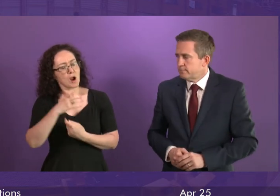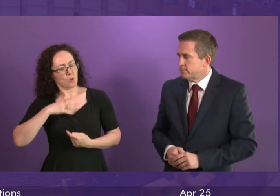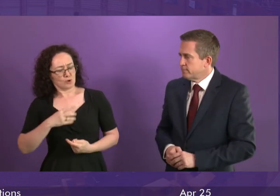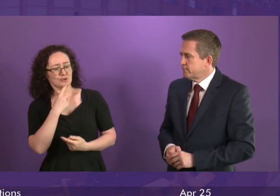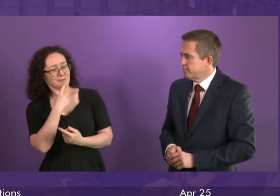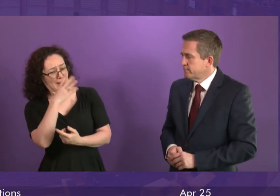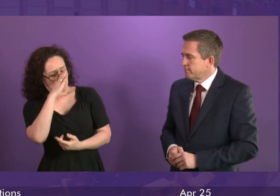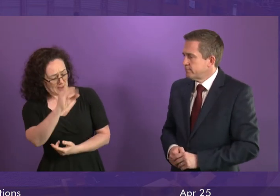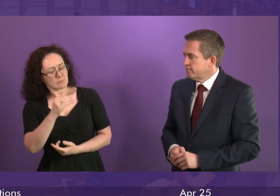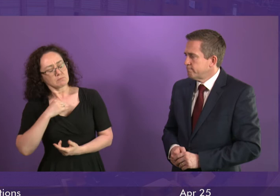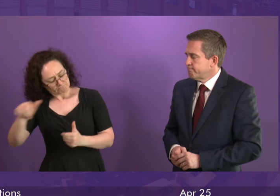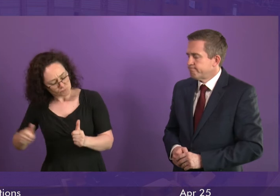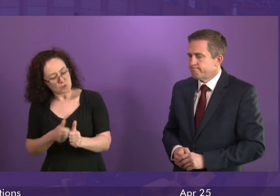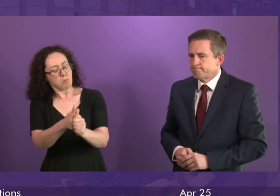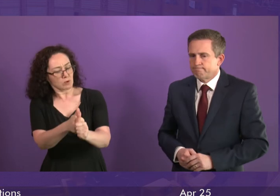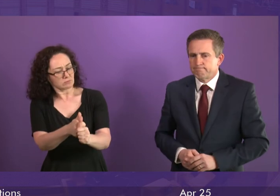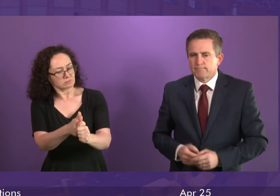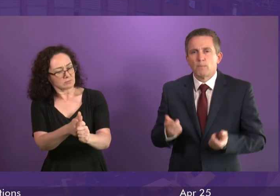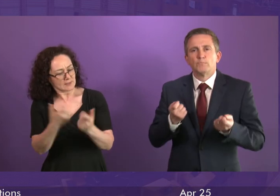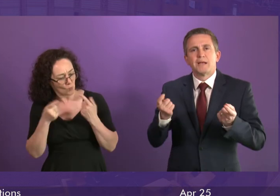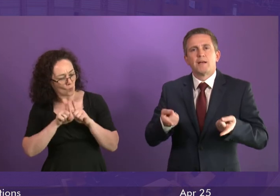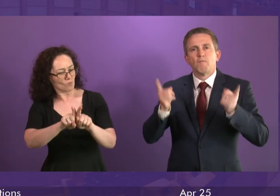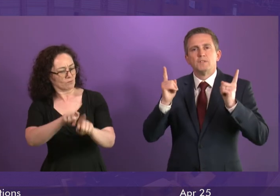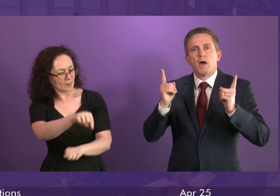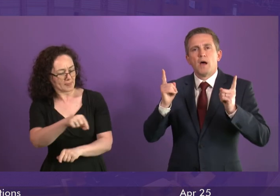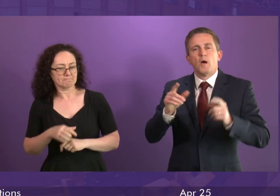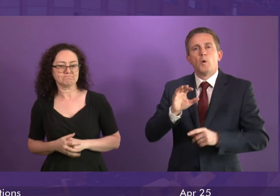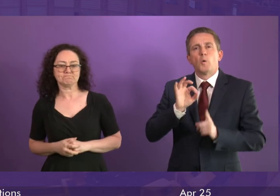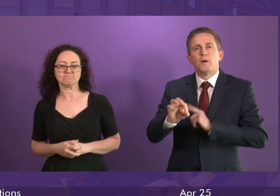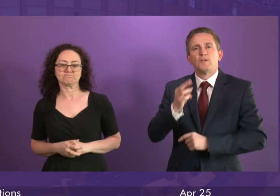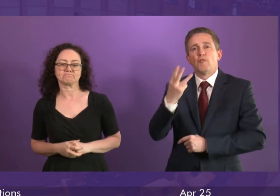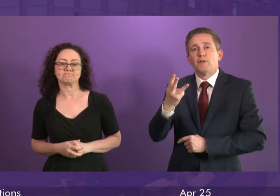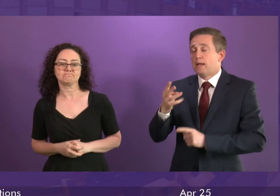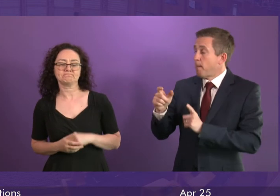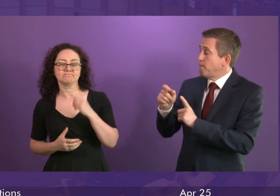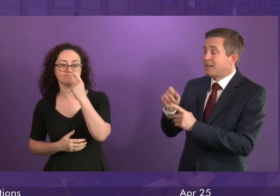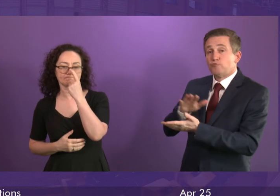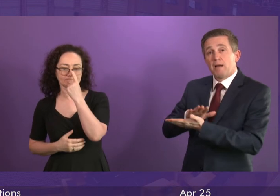support, solidarity and condolences. Patrick Harvie (Glasgow) (Green):